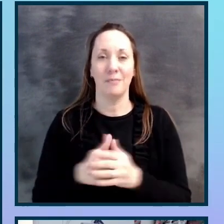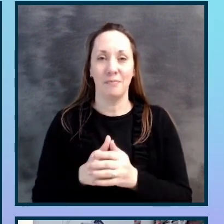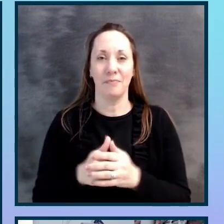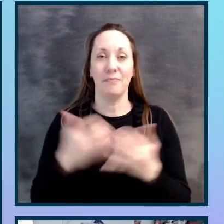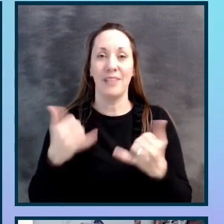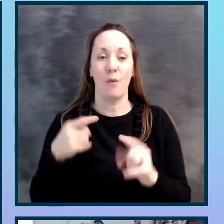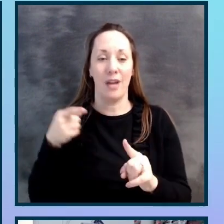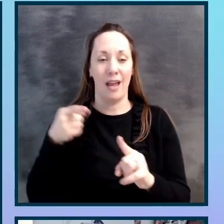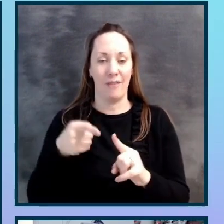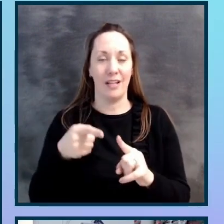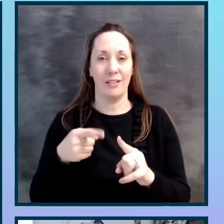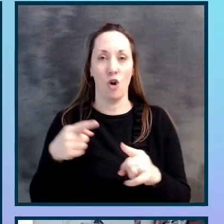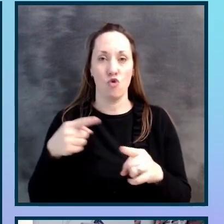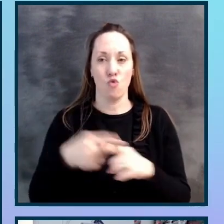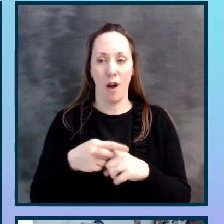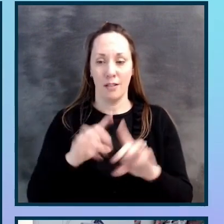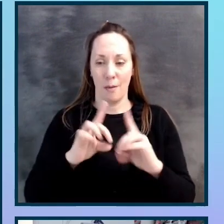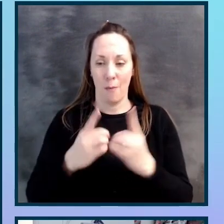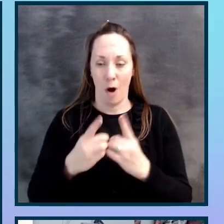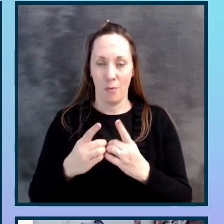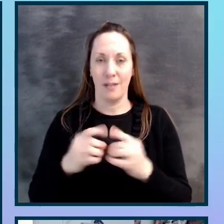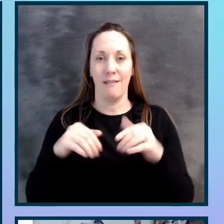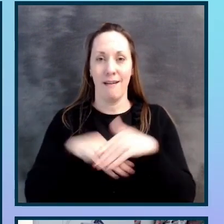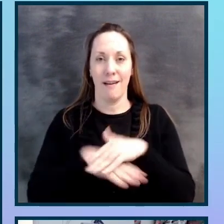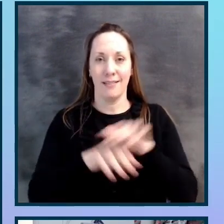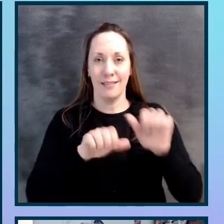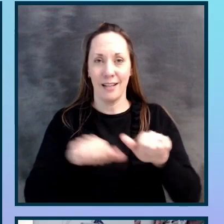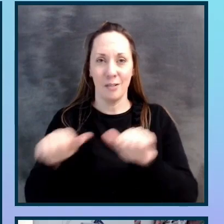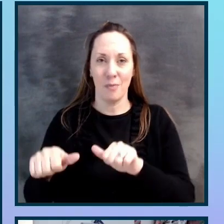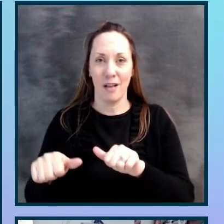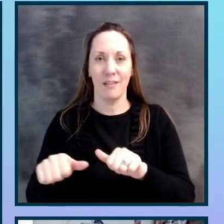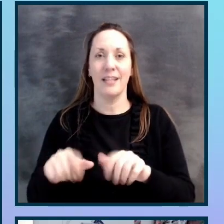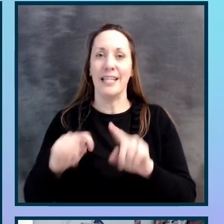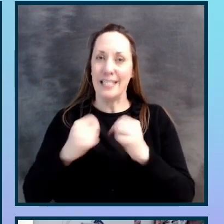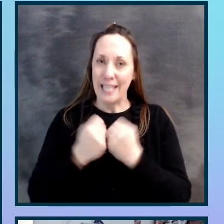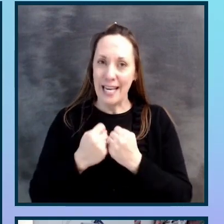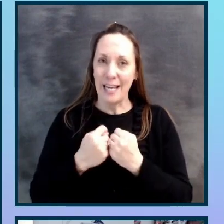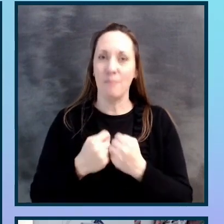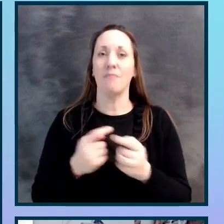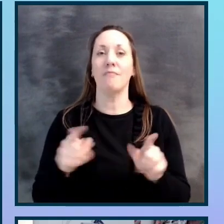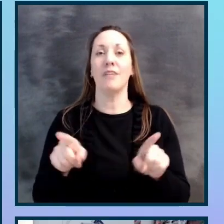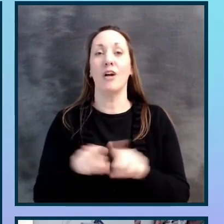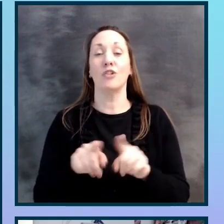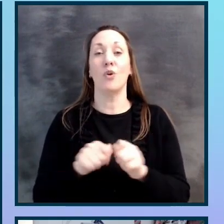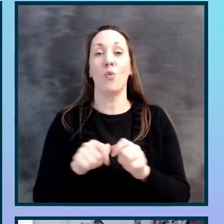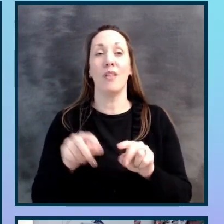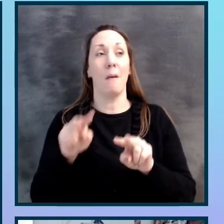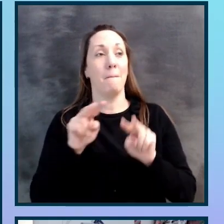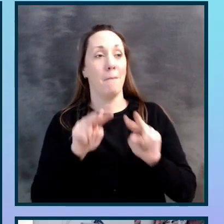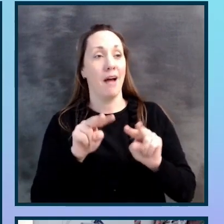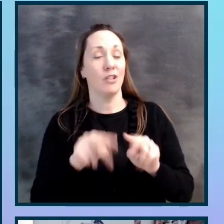cross-departmental accessibility project team tasked with monitoring and addressing accessibility initiative